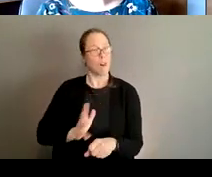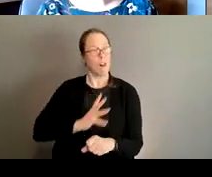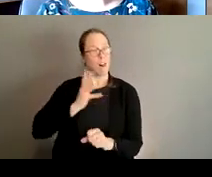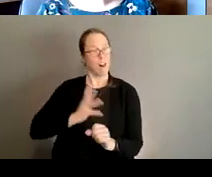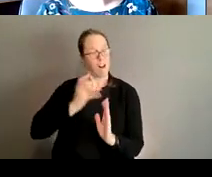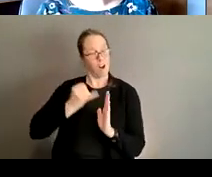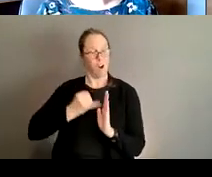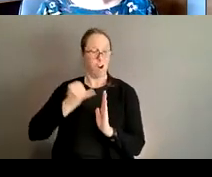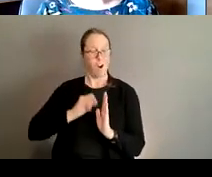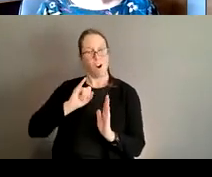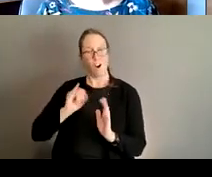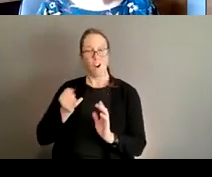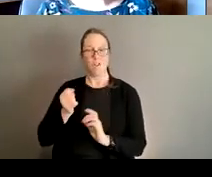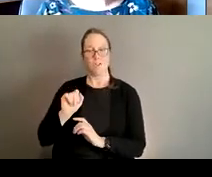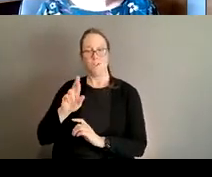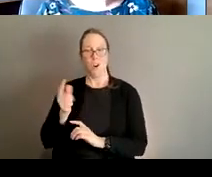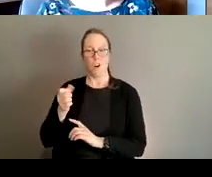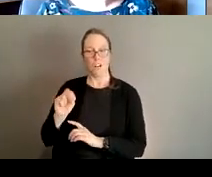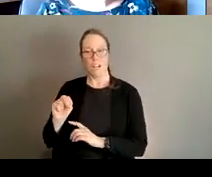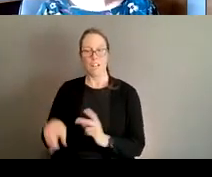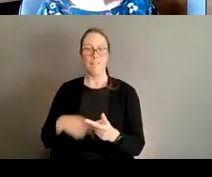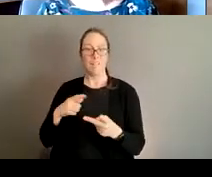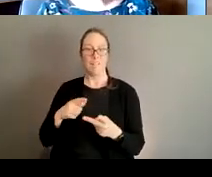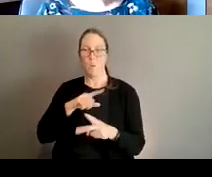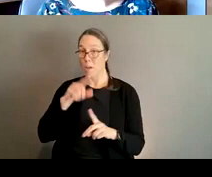jargon when writing a dance proposal you don't have to remember -- dance proposal you don't have